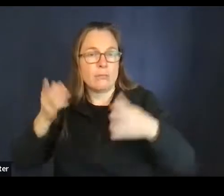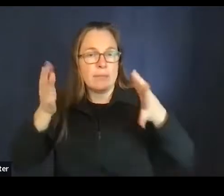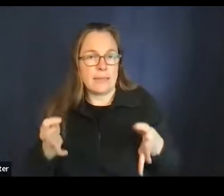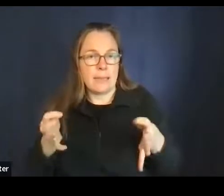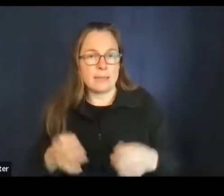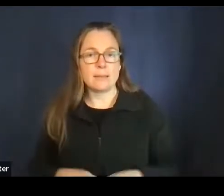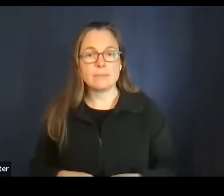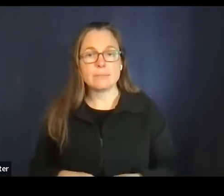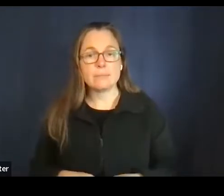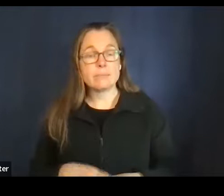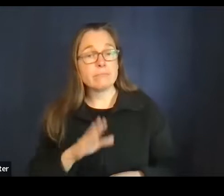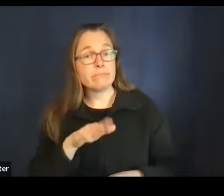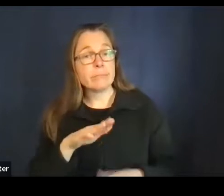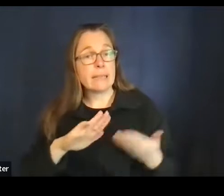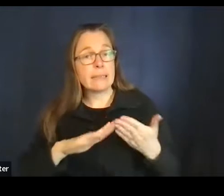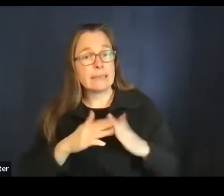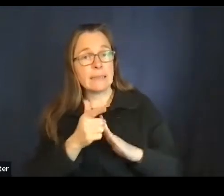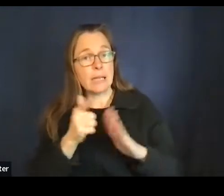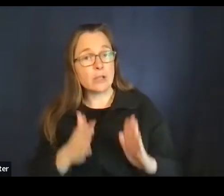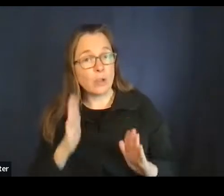[Off camera] Would the city attorney review that districting?